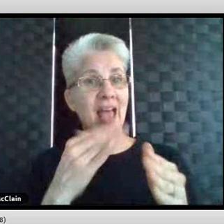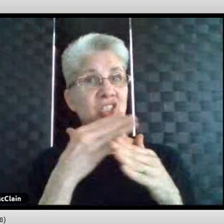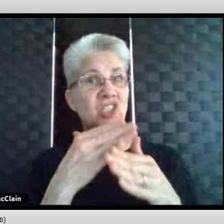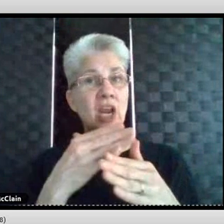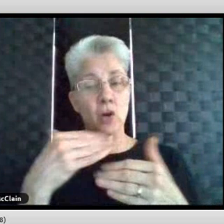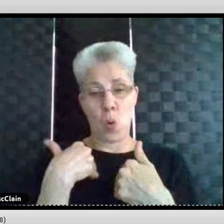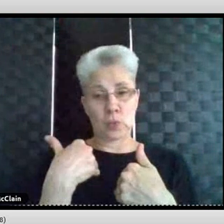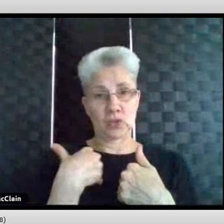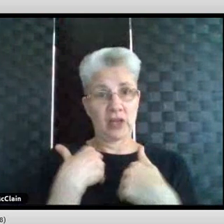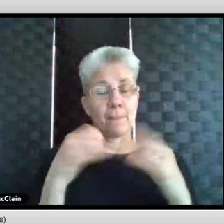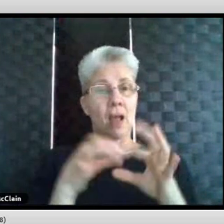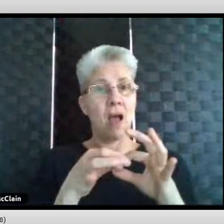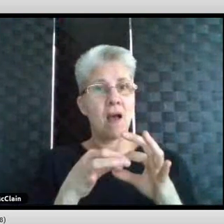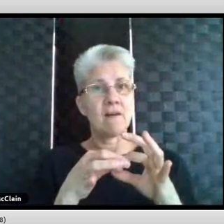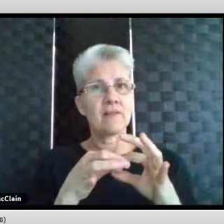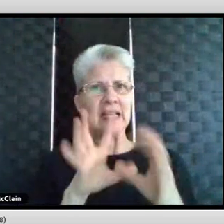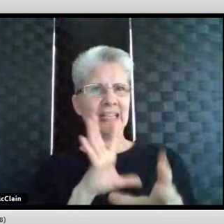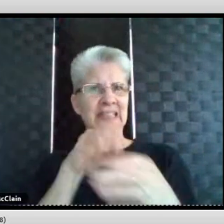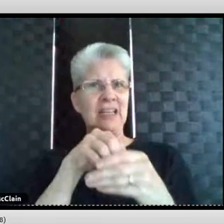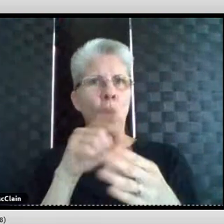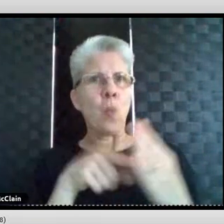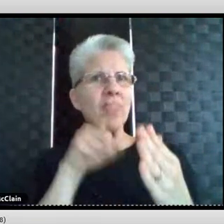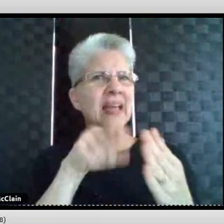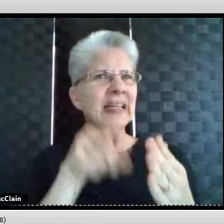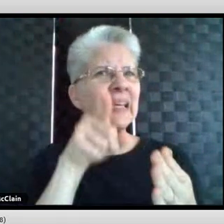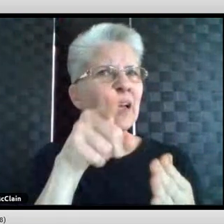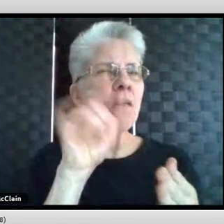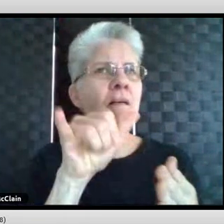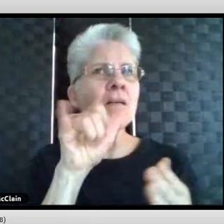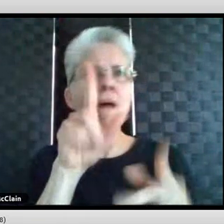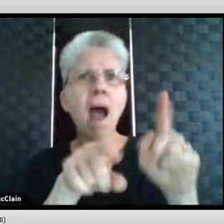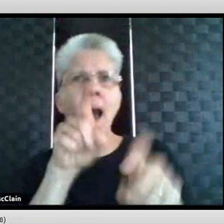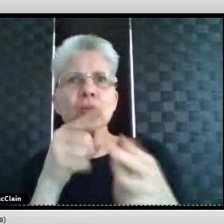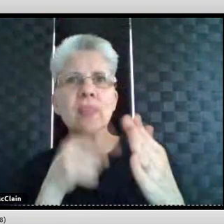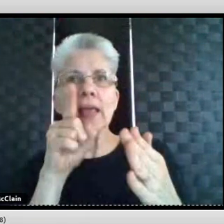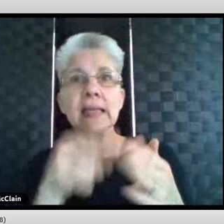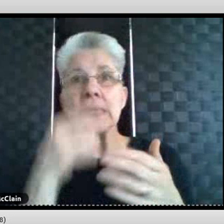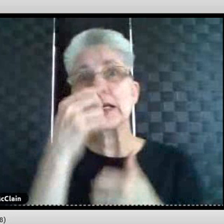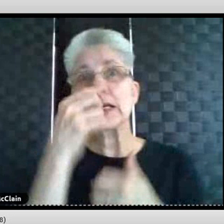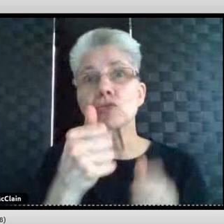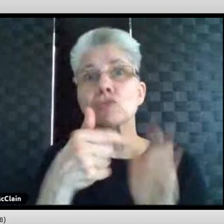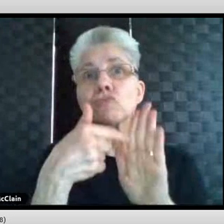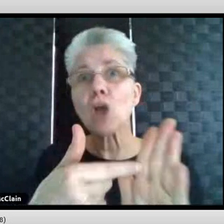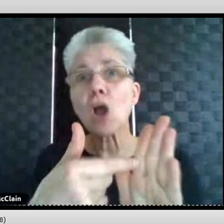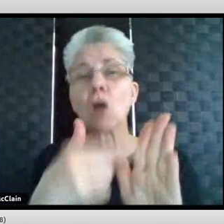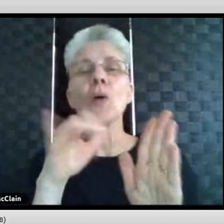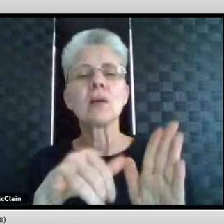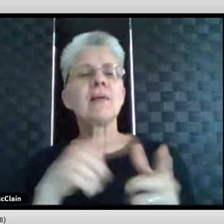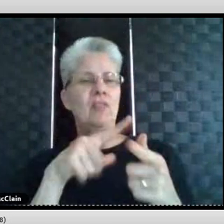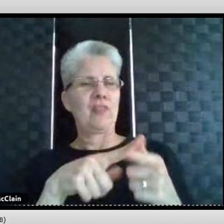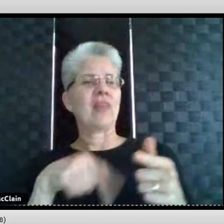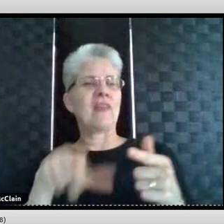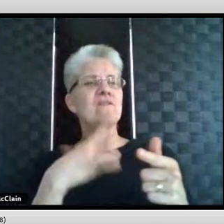of tapping into what they need, asking them what they need, all those kinds of things, then they feel invested in whatever it is